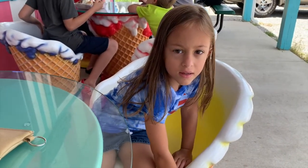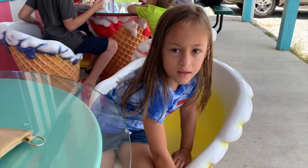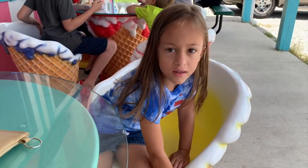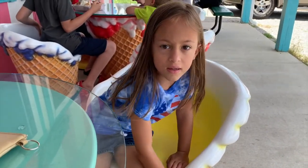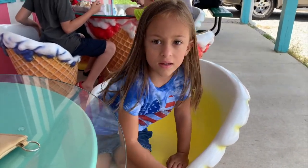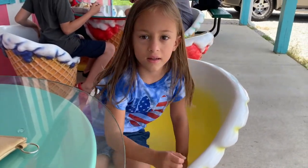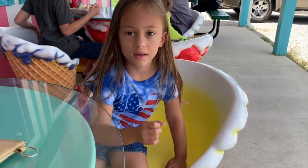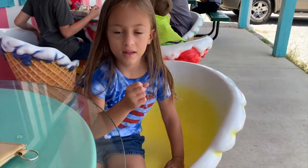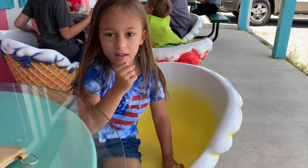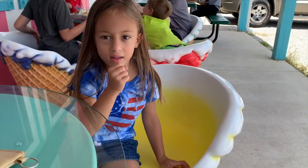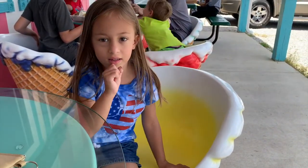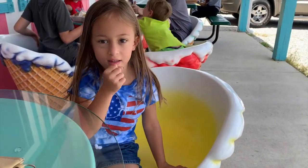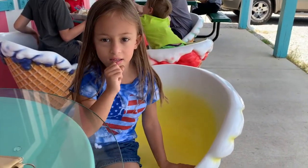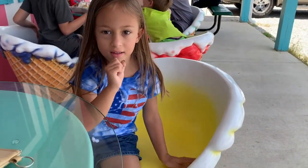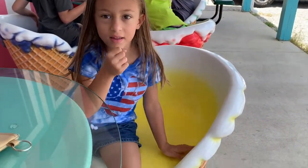Huh.... ice cream.